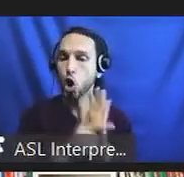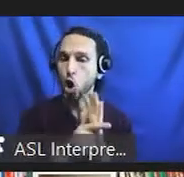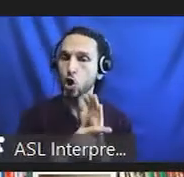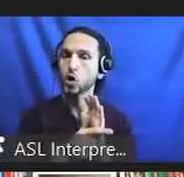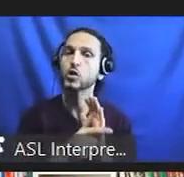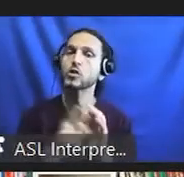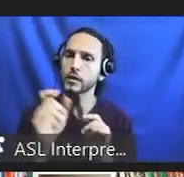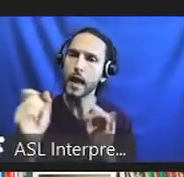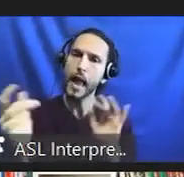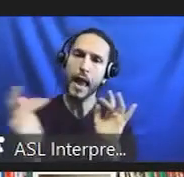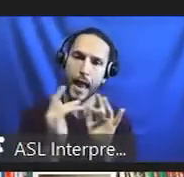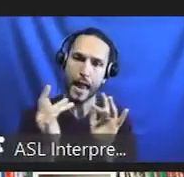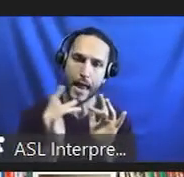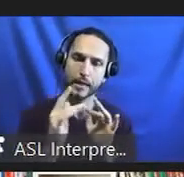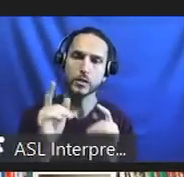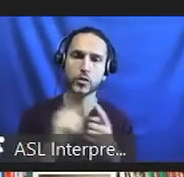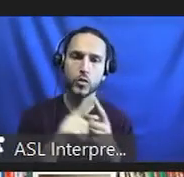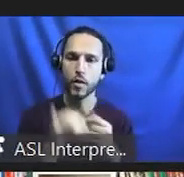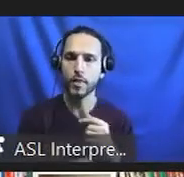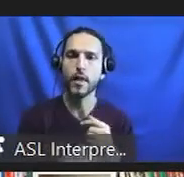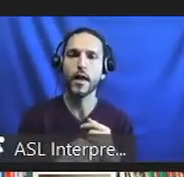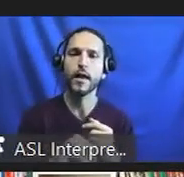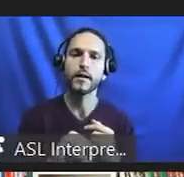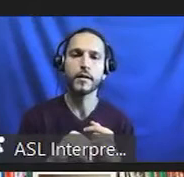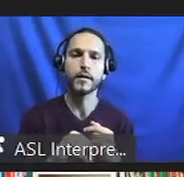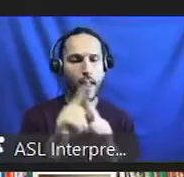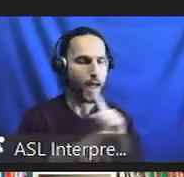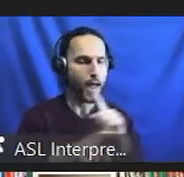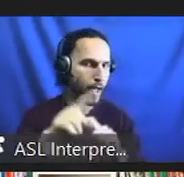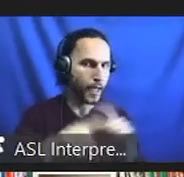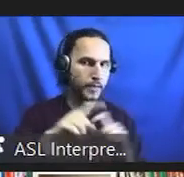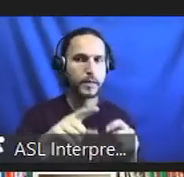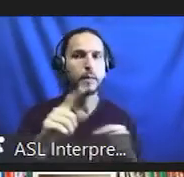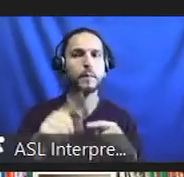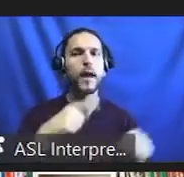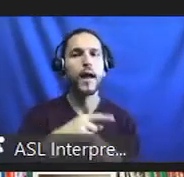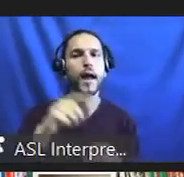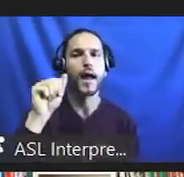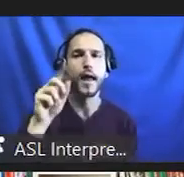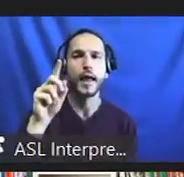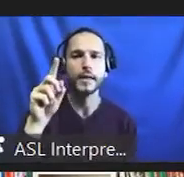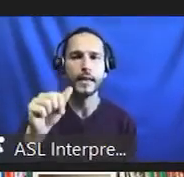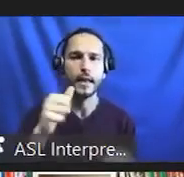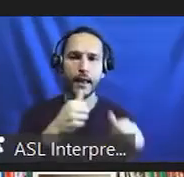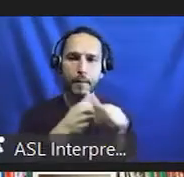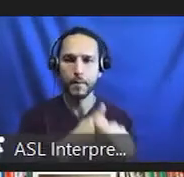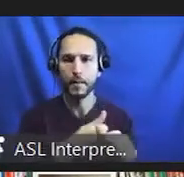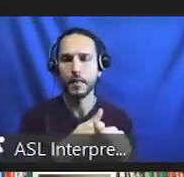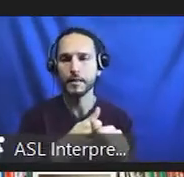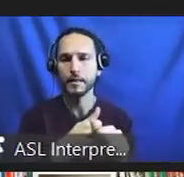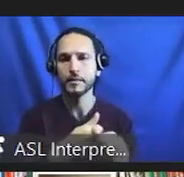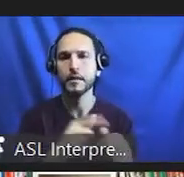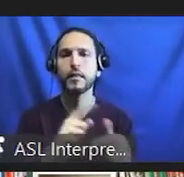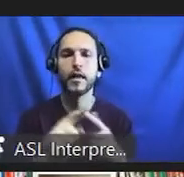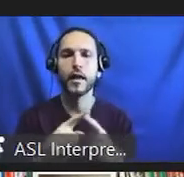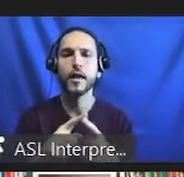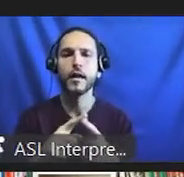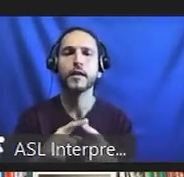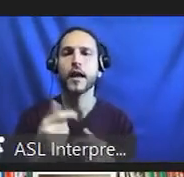reach out to the attorneys and ask them about ADA compliance and accessibility issues.